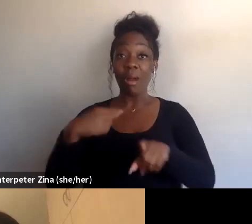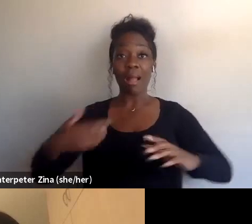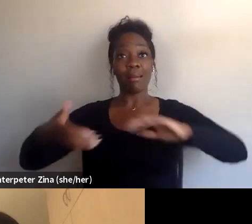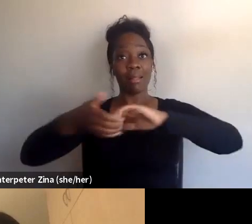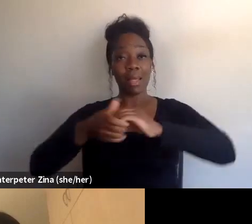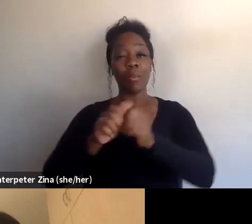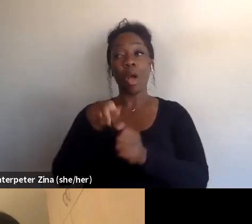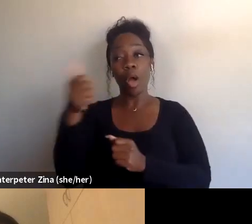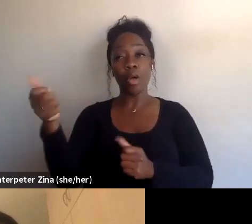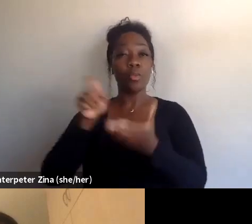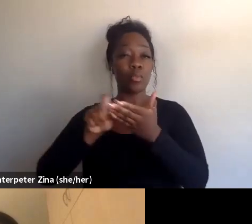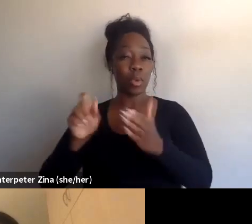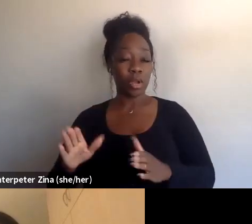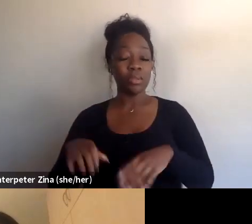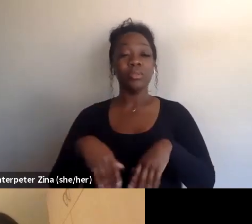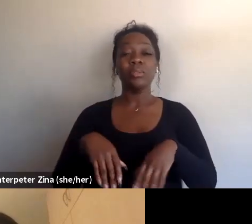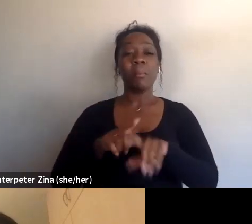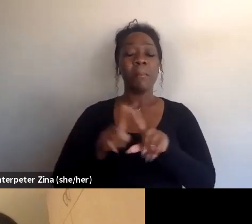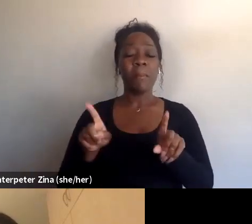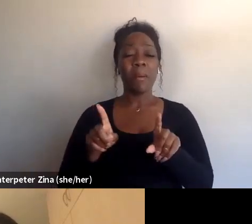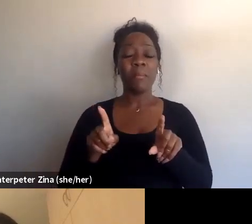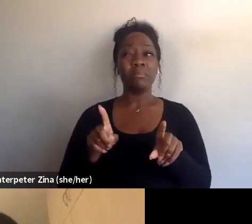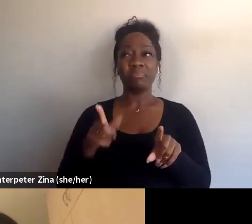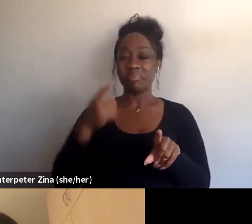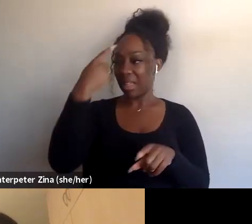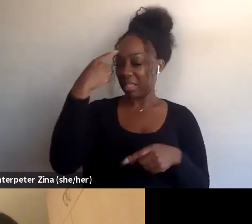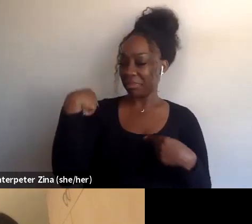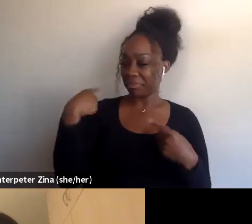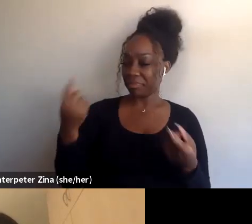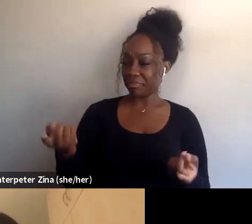And I think for the past maybe six years of my career